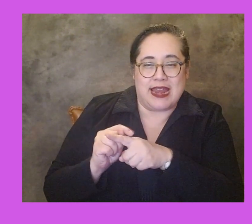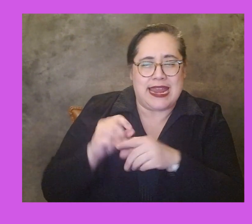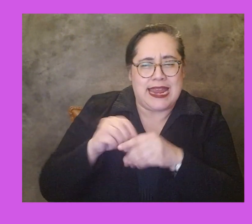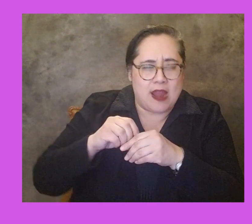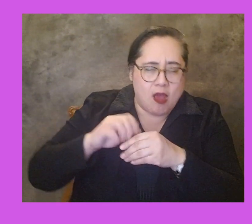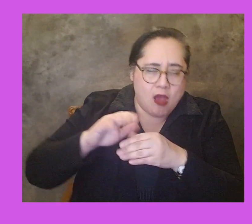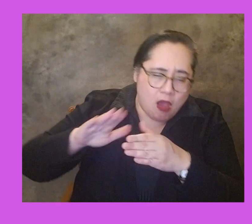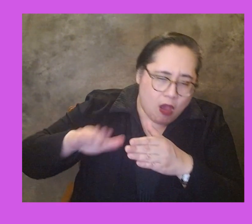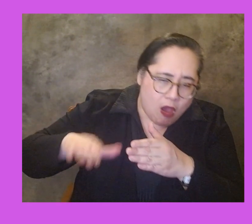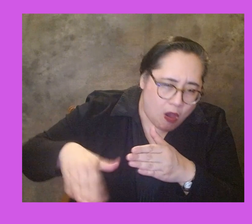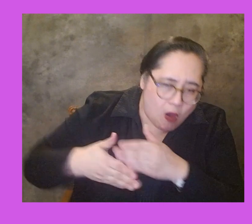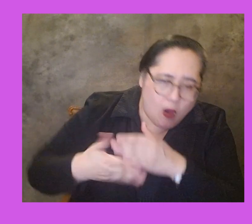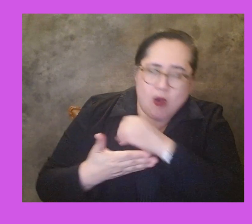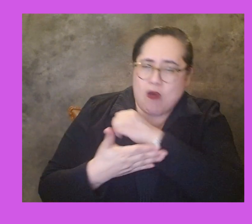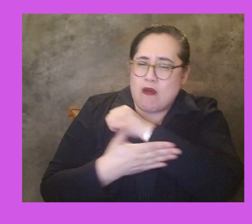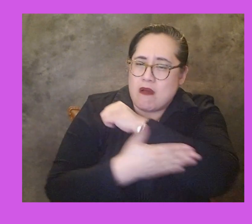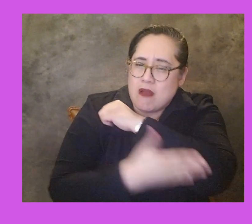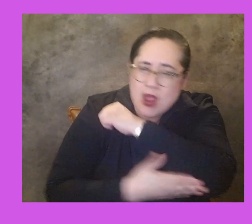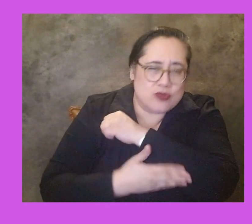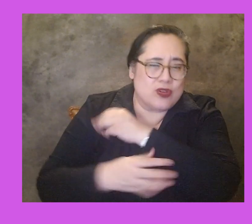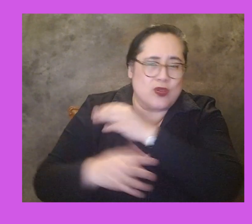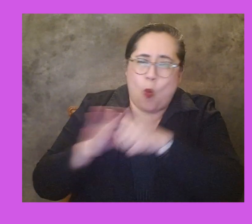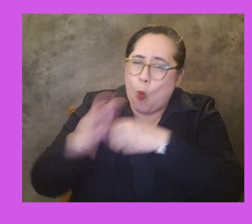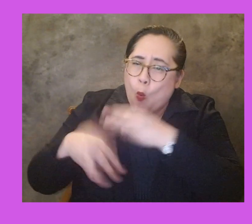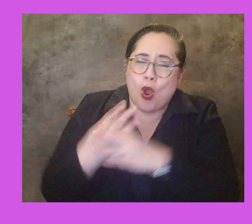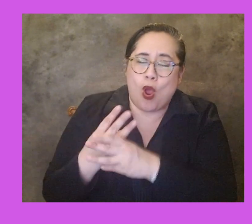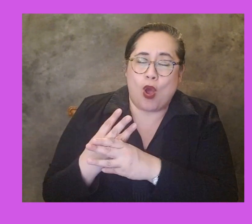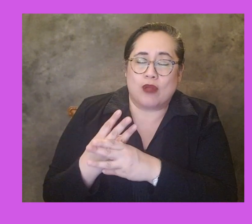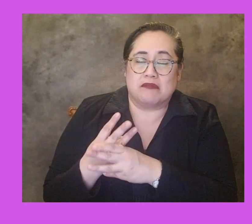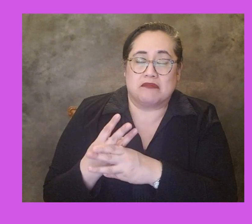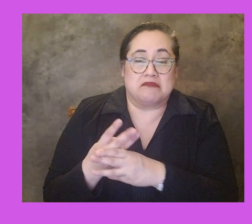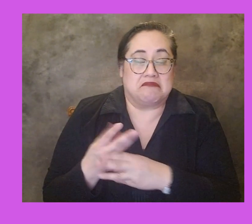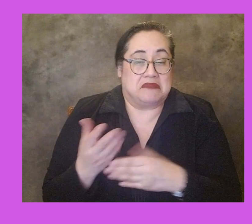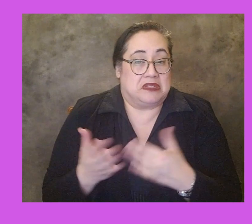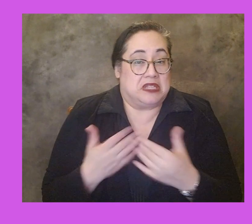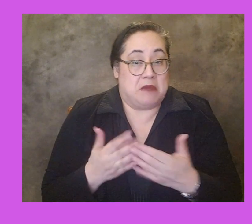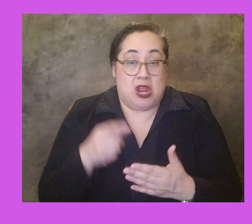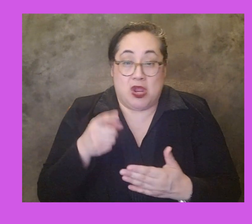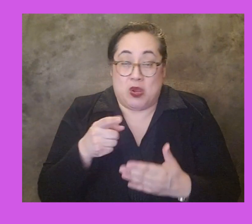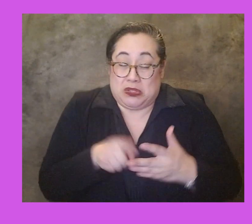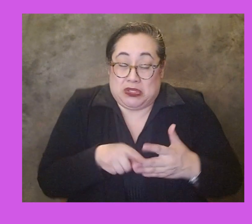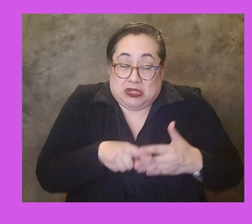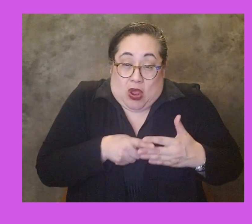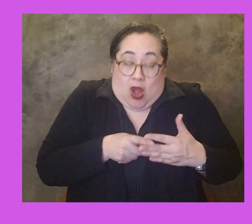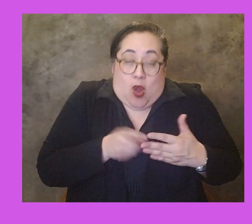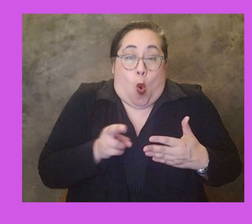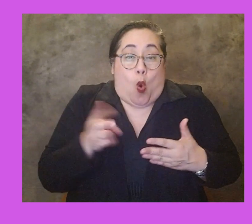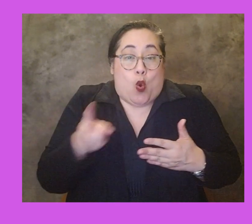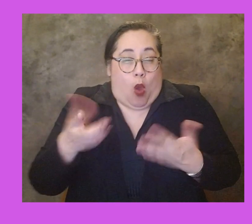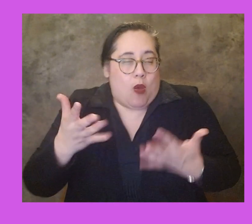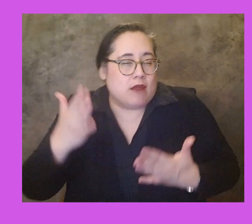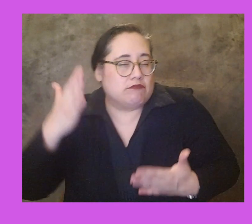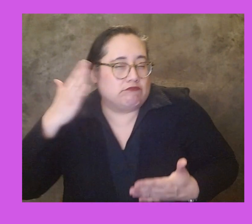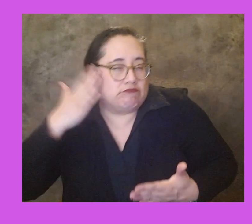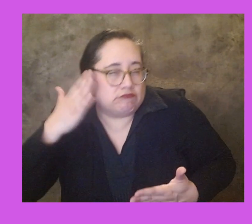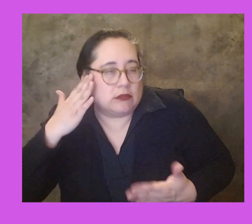The good news is that there are programs for interpreter ... training in the whole country and all over the world.